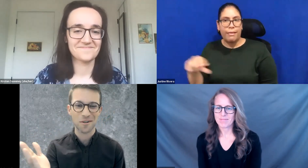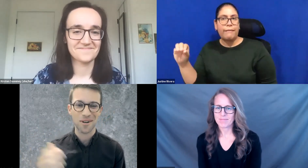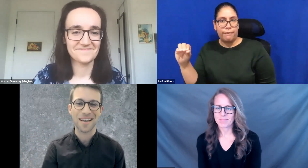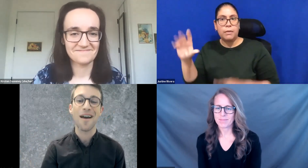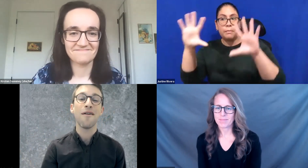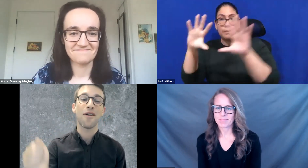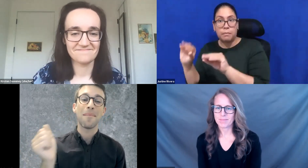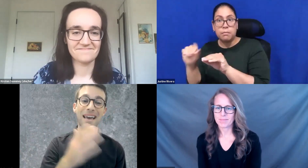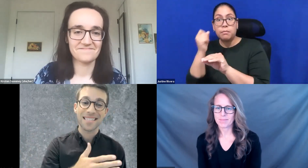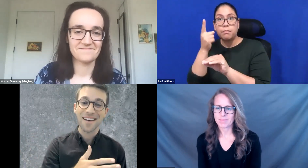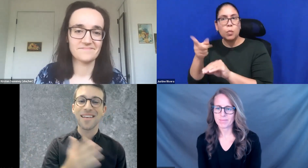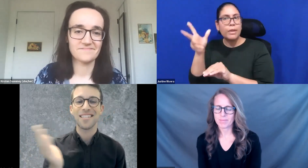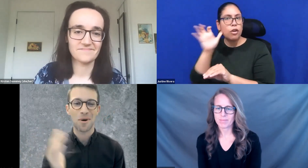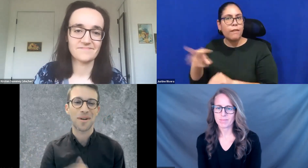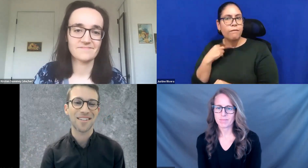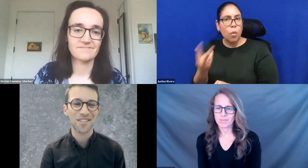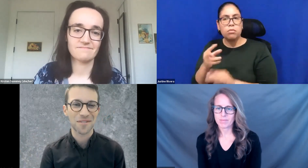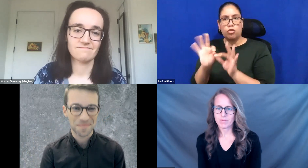interpreting from ASL into spoken English.